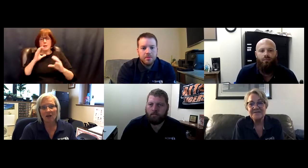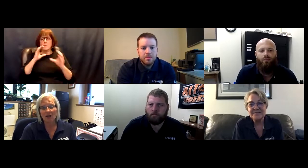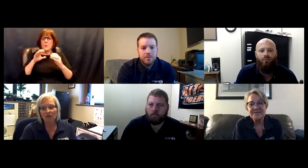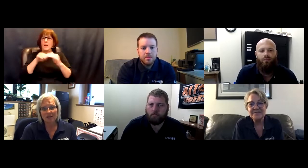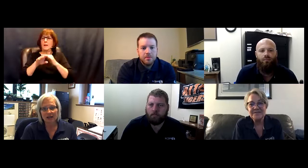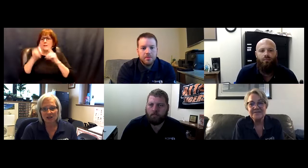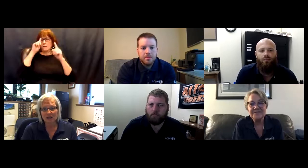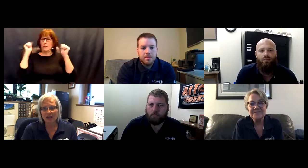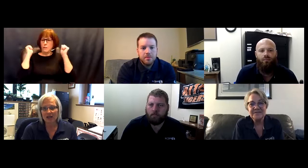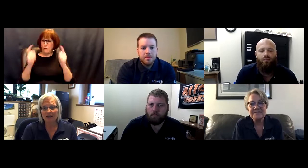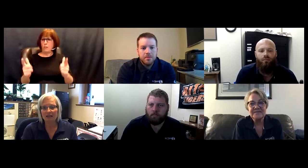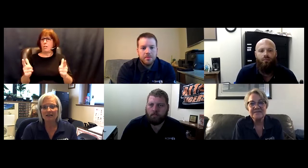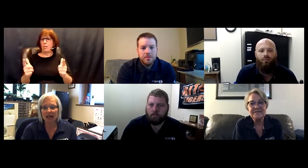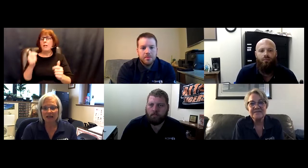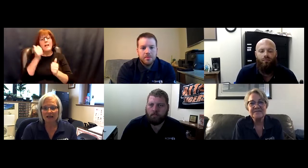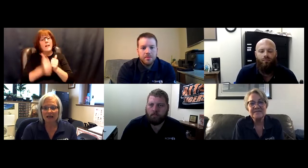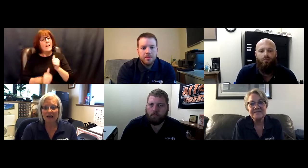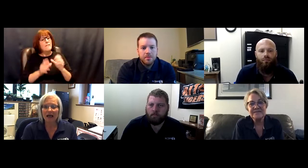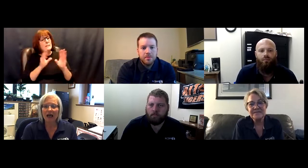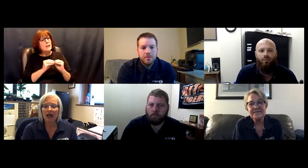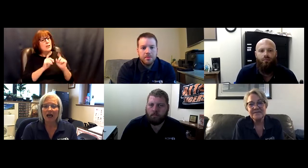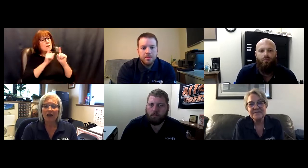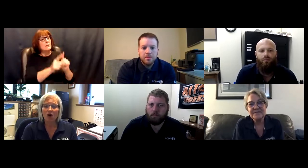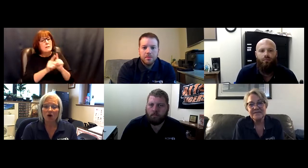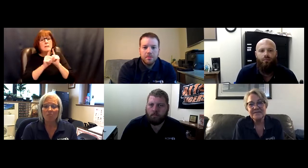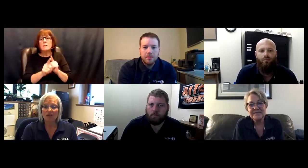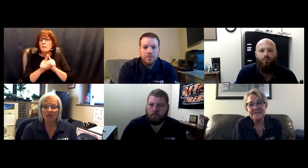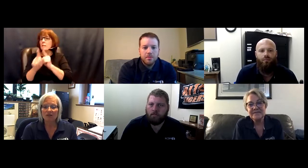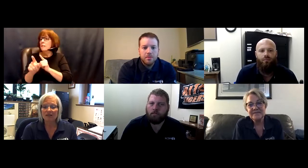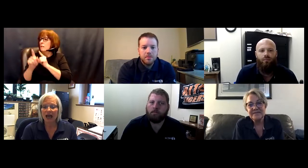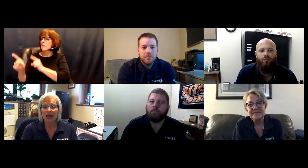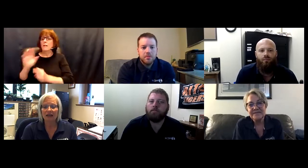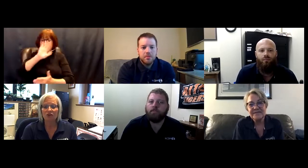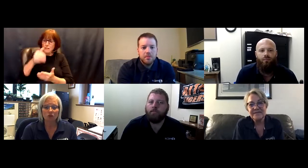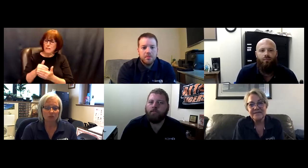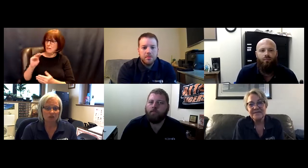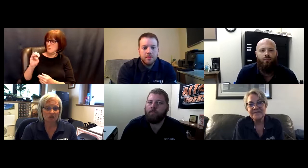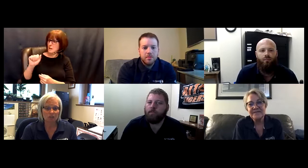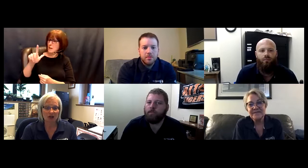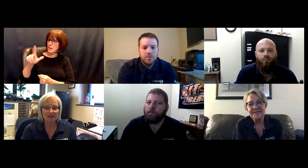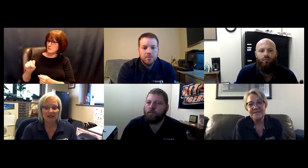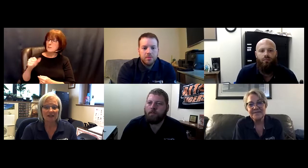Every session that I attended and all meals had interpreters present